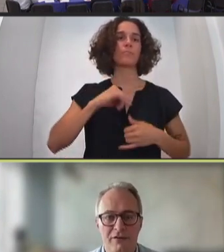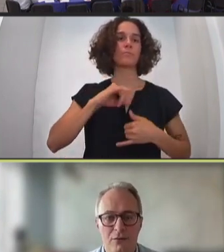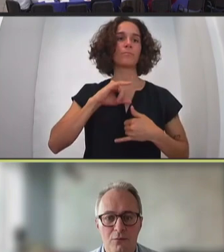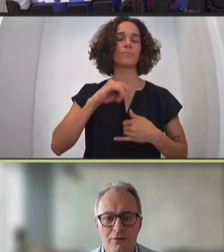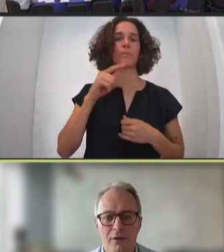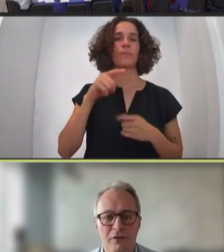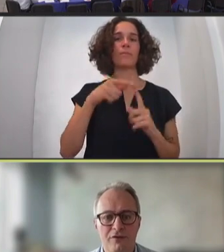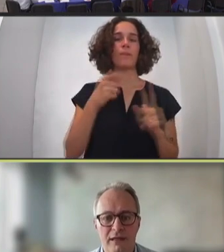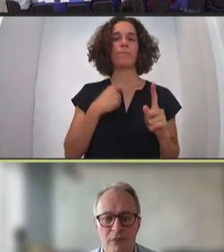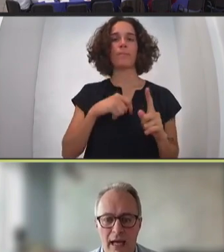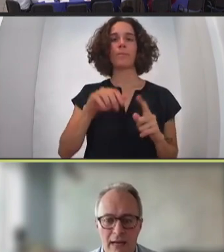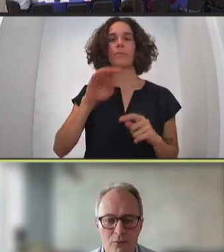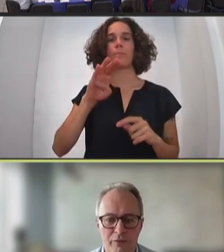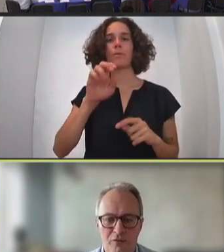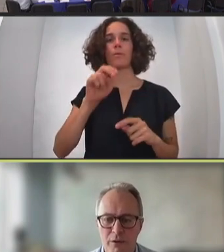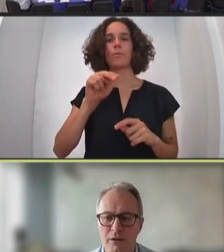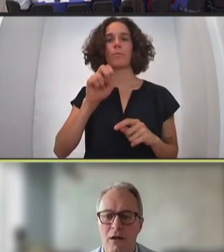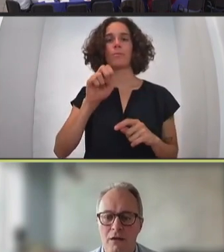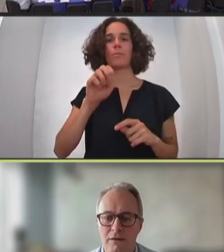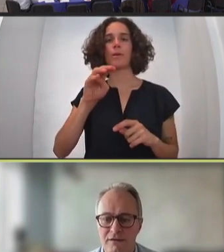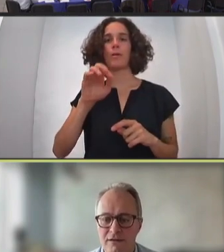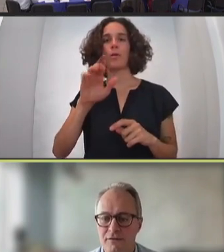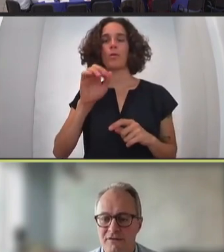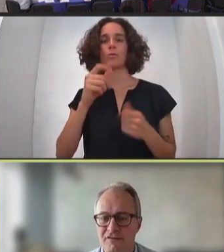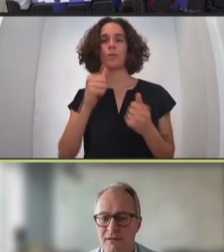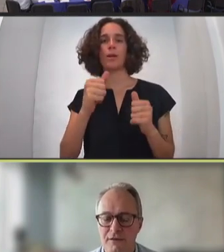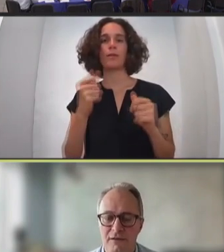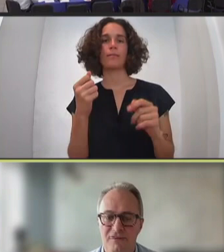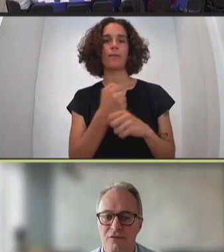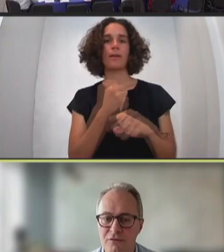So, one of the question that we had was, what are the differences between these two